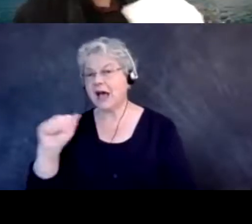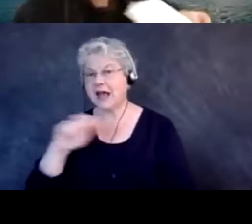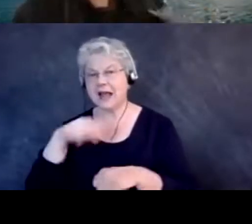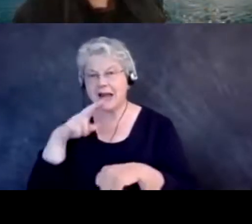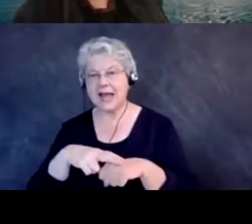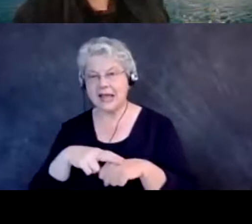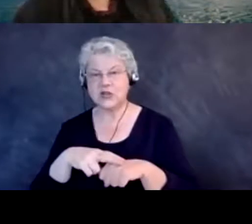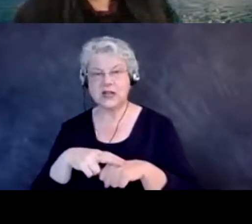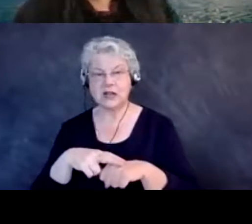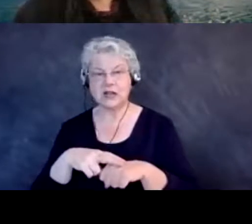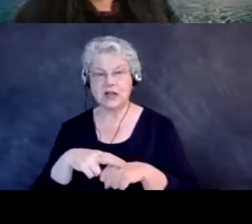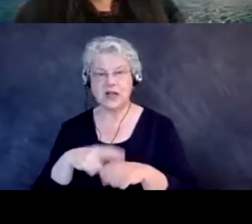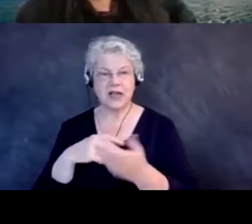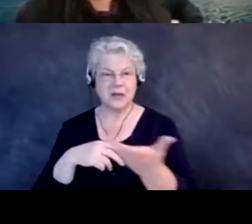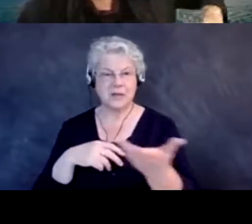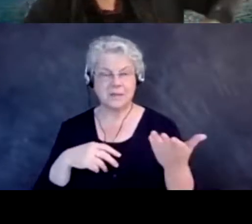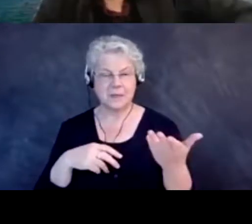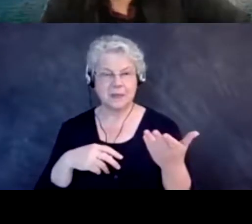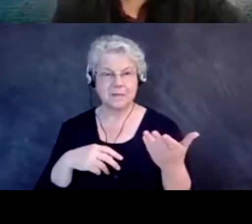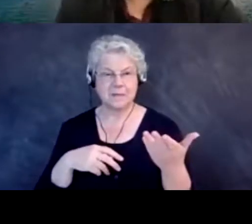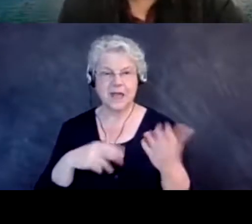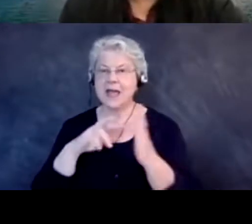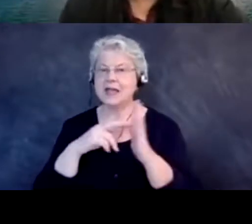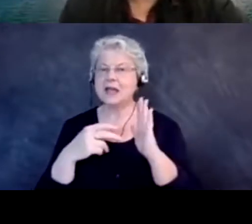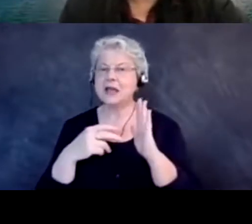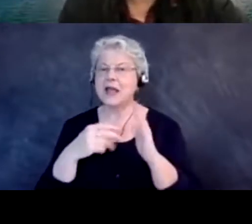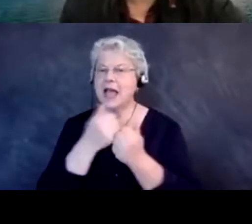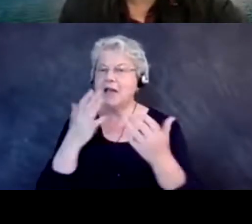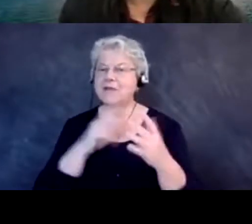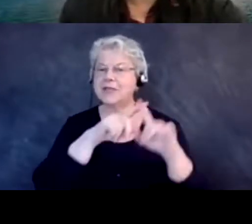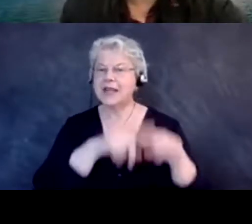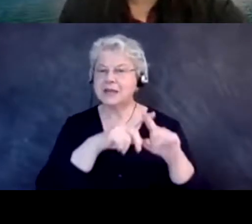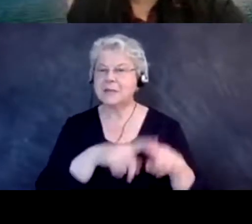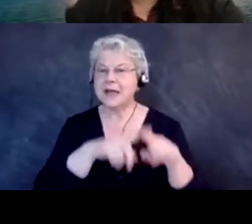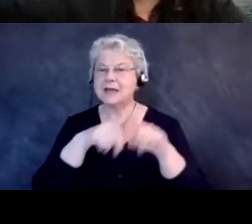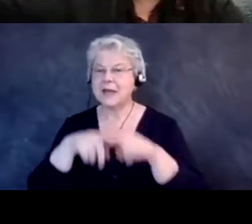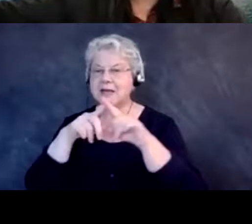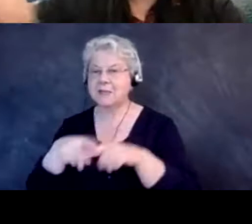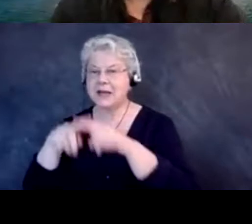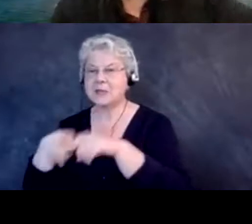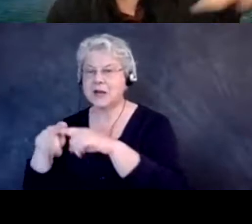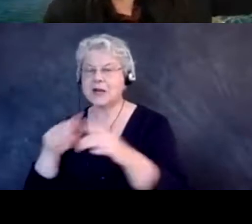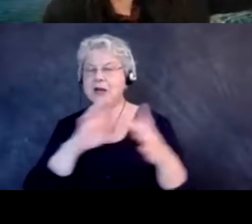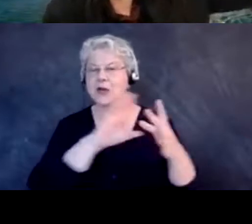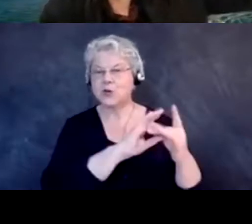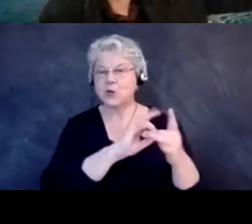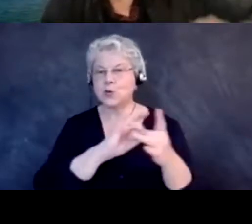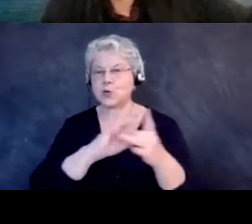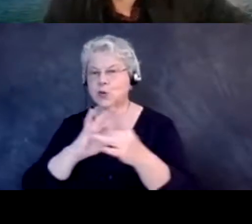is Gina ‘waadluuxan gud ad kwaagid, which means “everything depends on everything else - it’s all connected.” If you do something over here, it’s going to affect something over here.